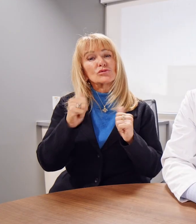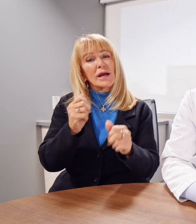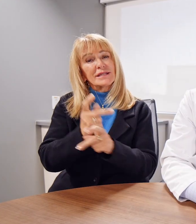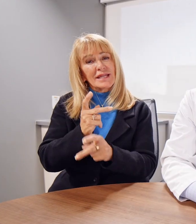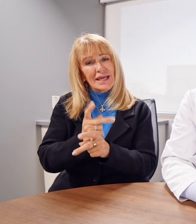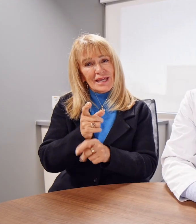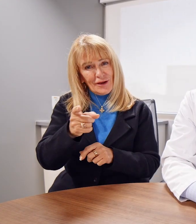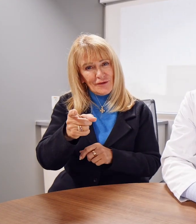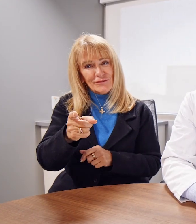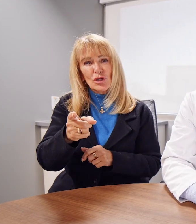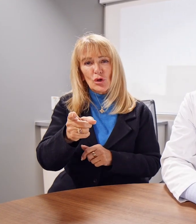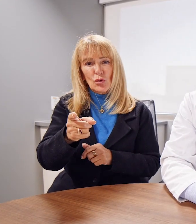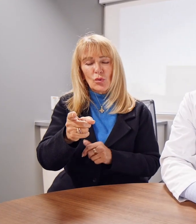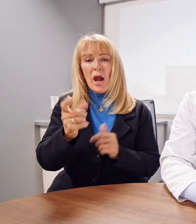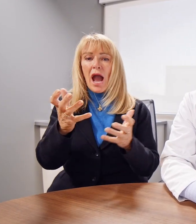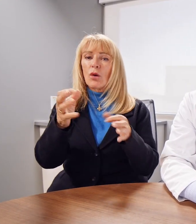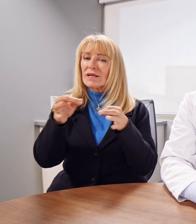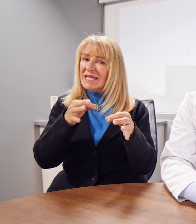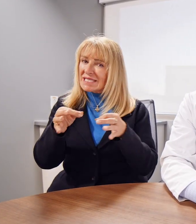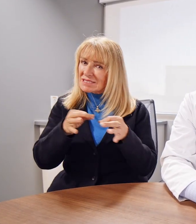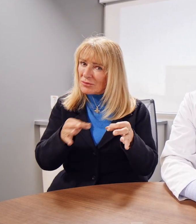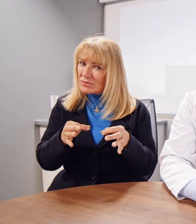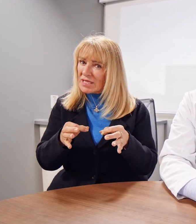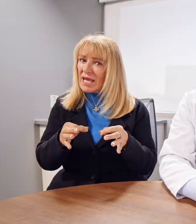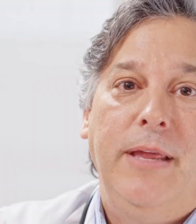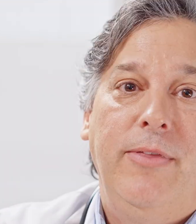maintain eye contact with them, not their interpreter